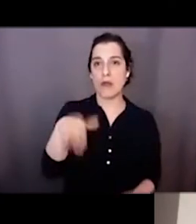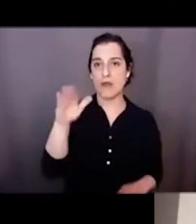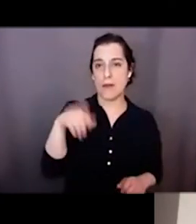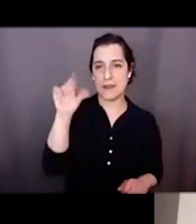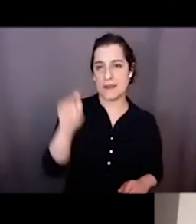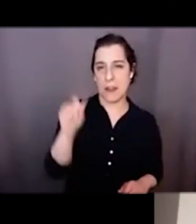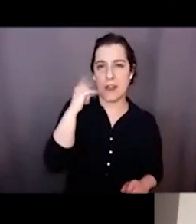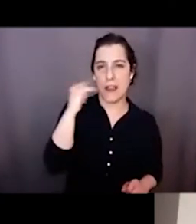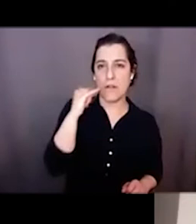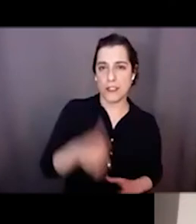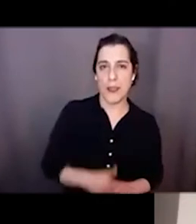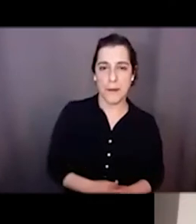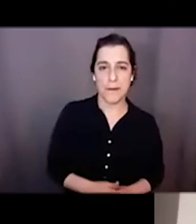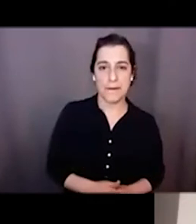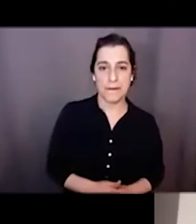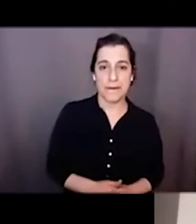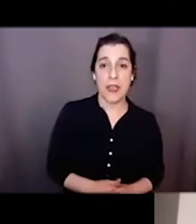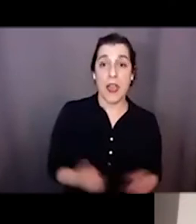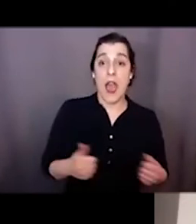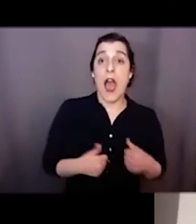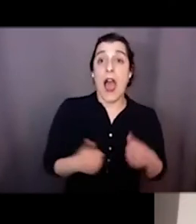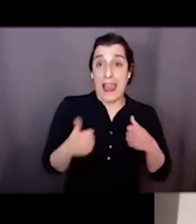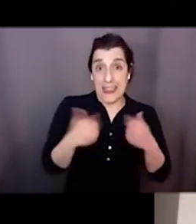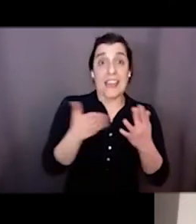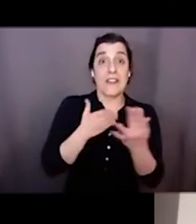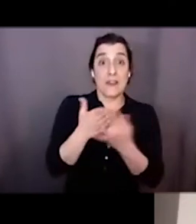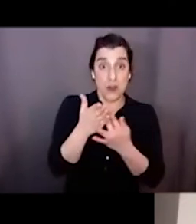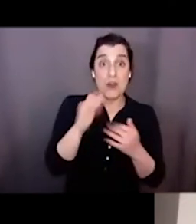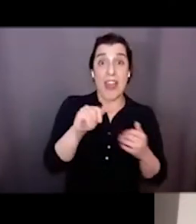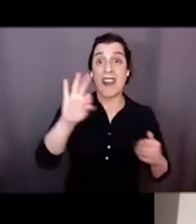Um, and I lived through the nine 11 in Chicago as a young college student.